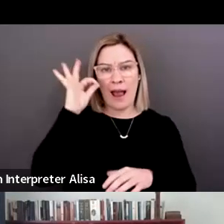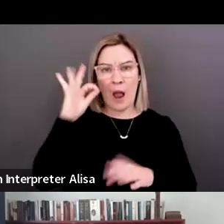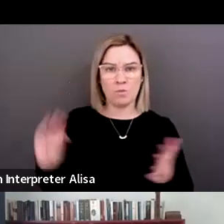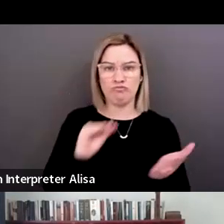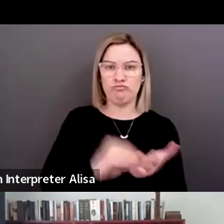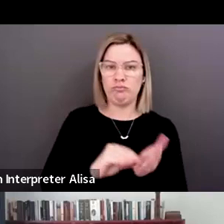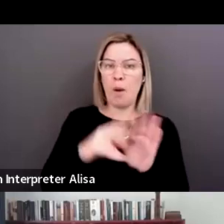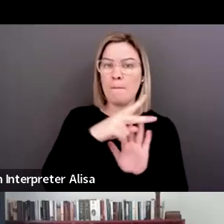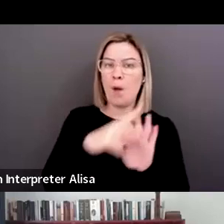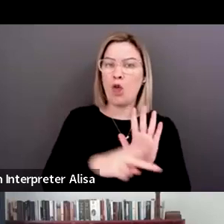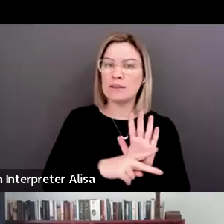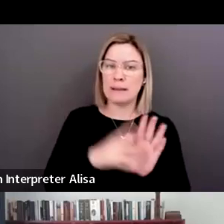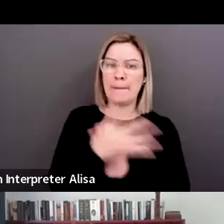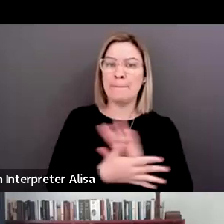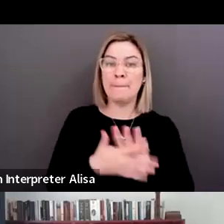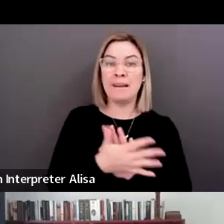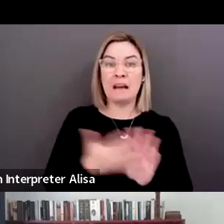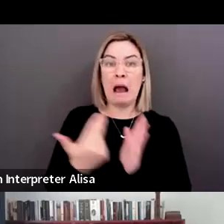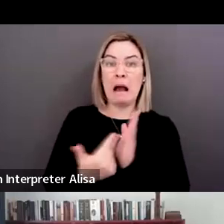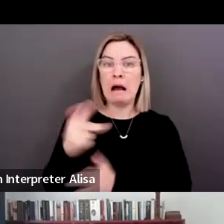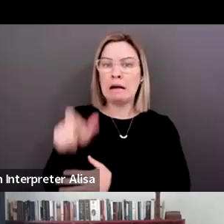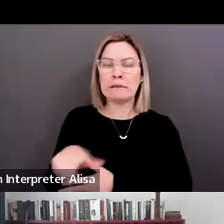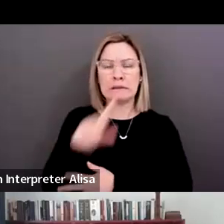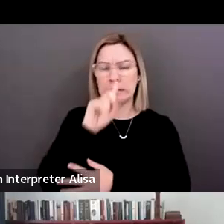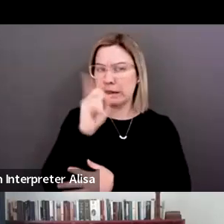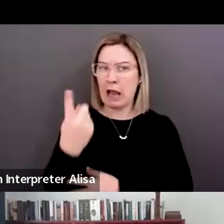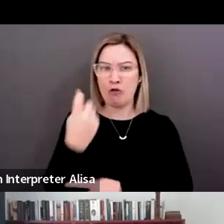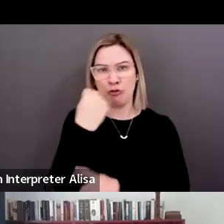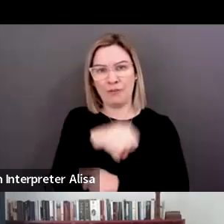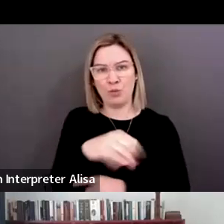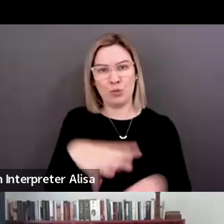came afterwards, the threat of then arts minister to try to push the